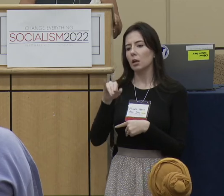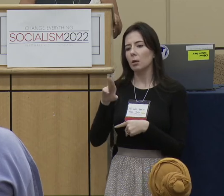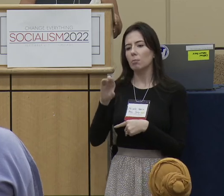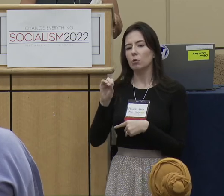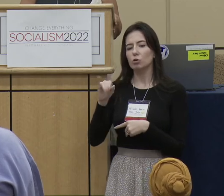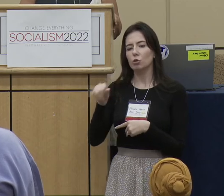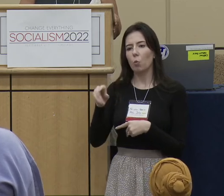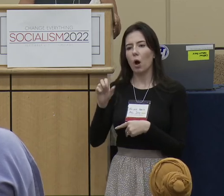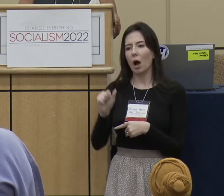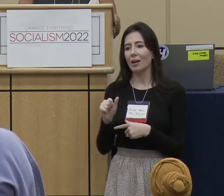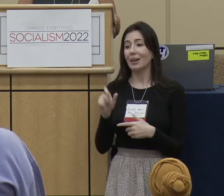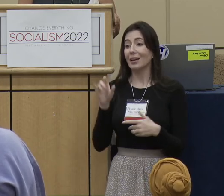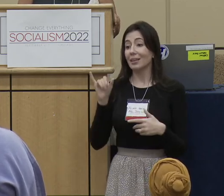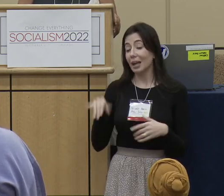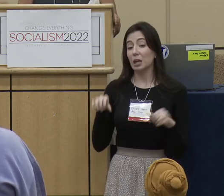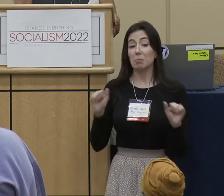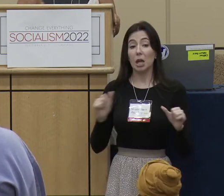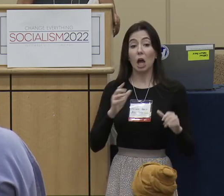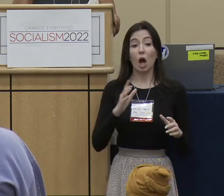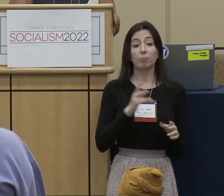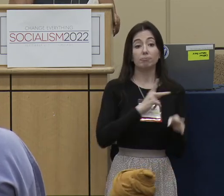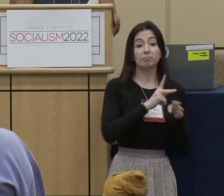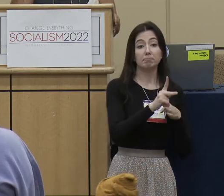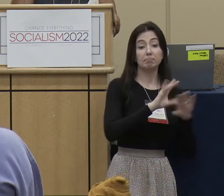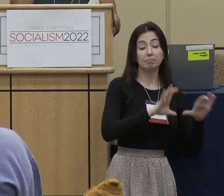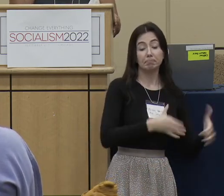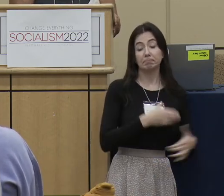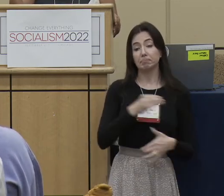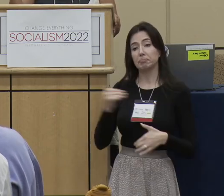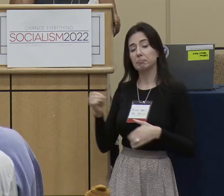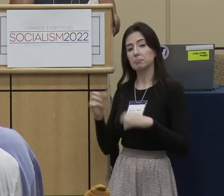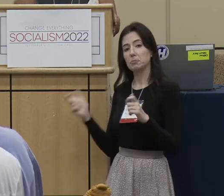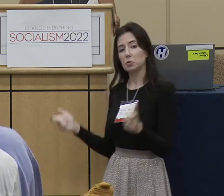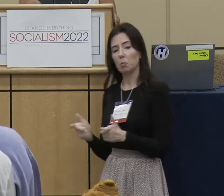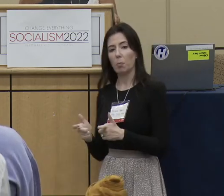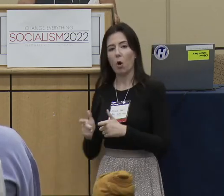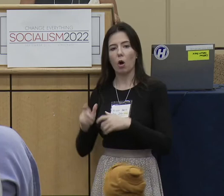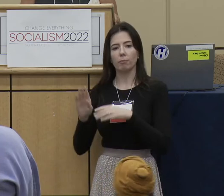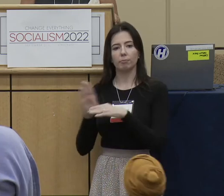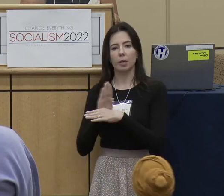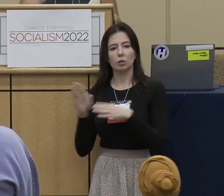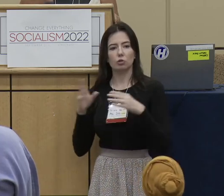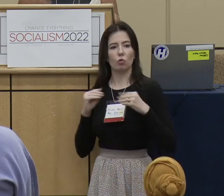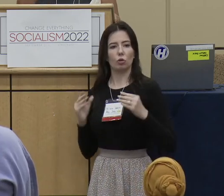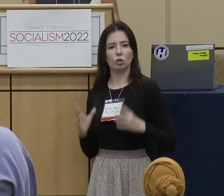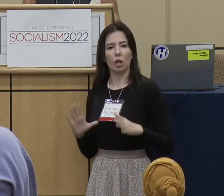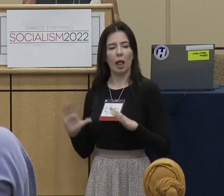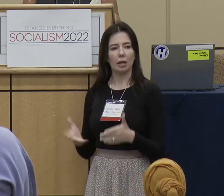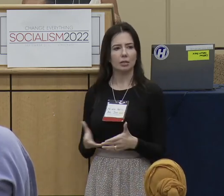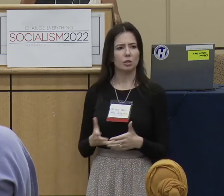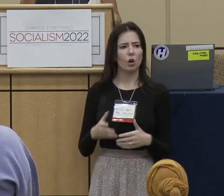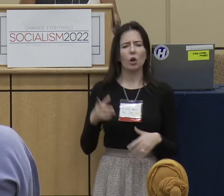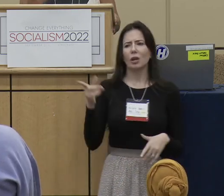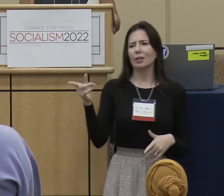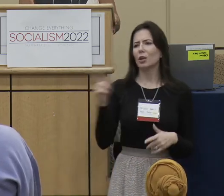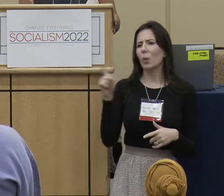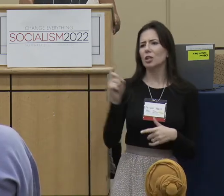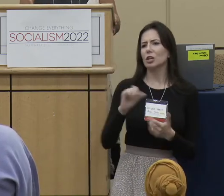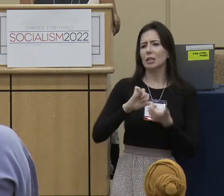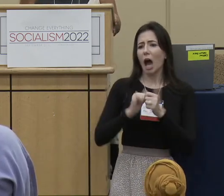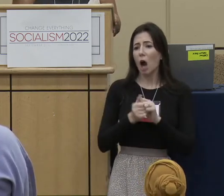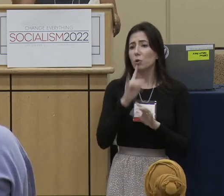ist, we talk about petty bower juice bourgeois. But it's how